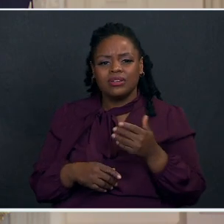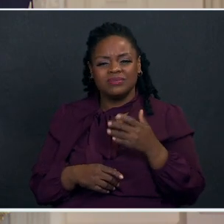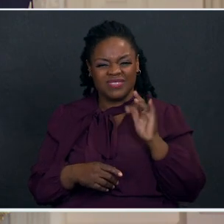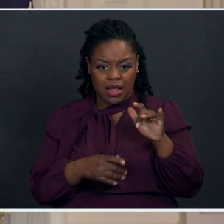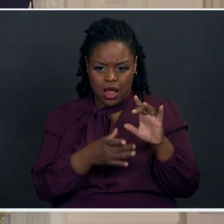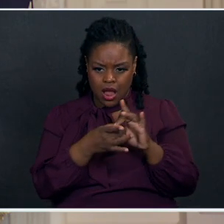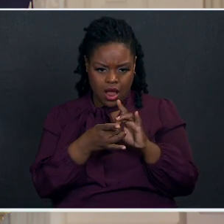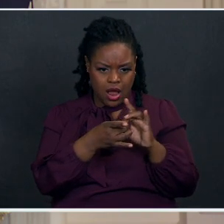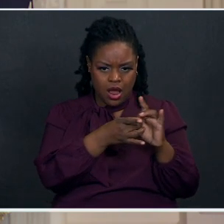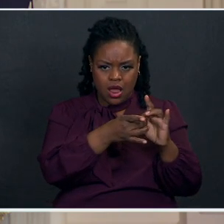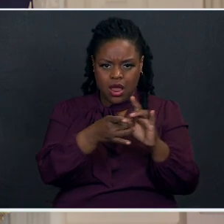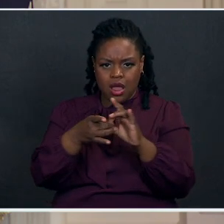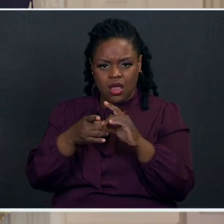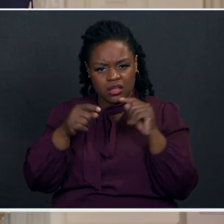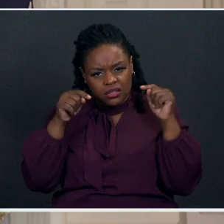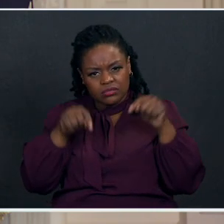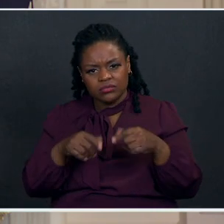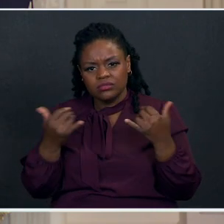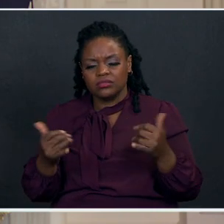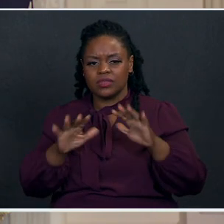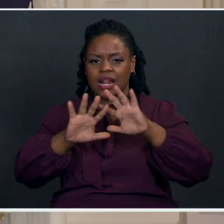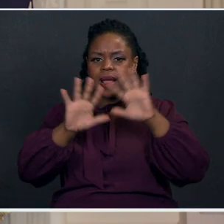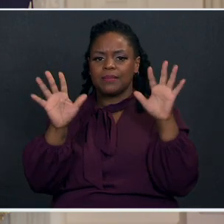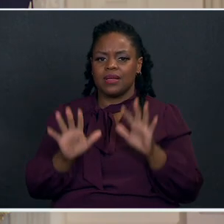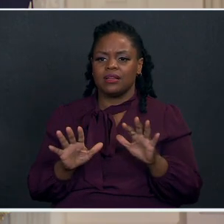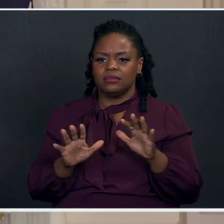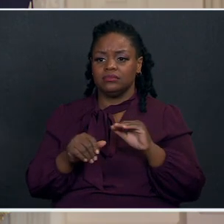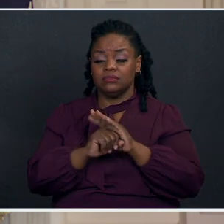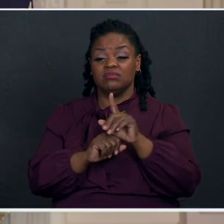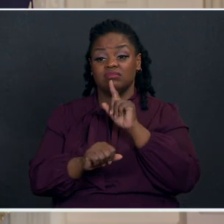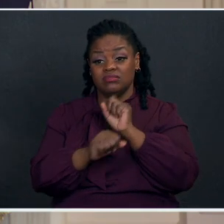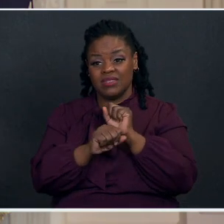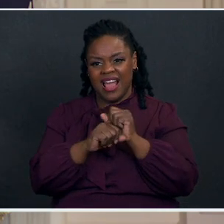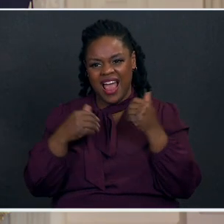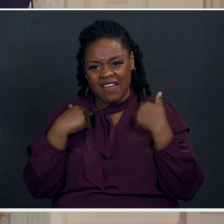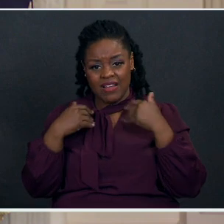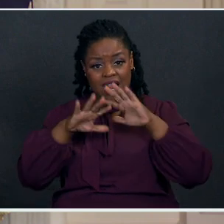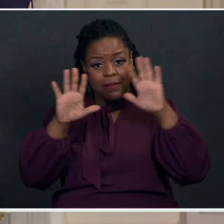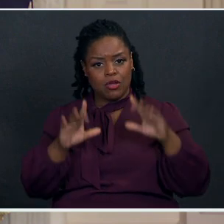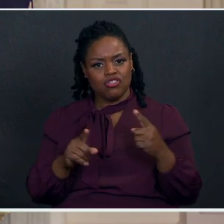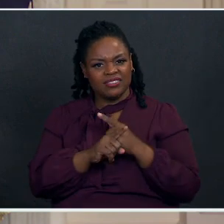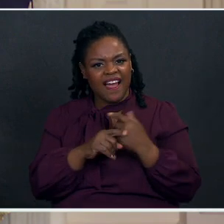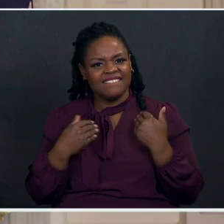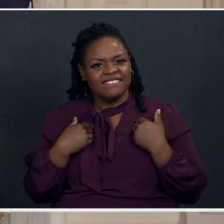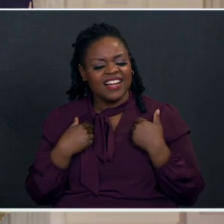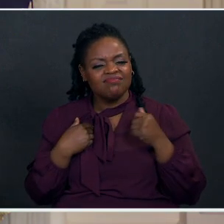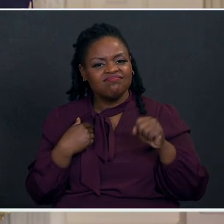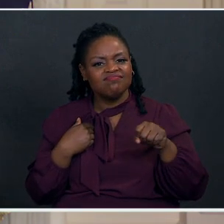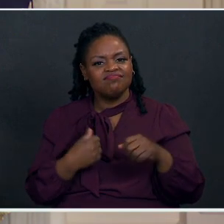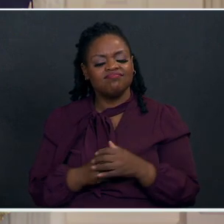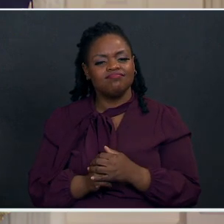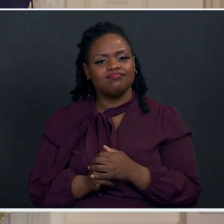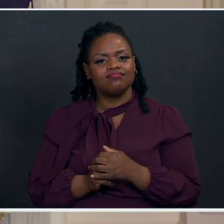to the climate crisis because there is a climate crisis. We must keep -- we must lead global response